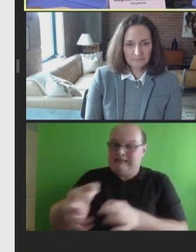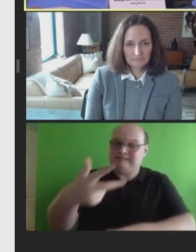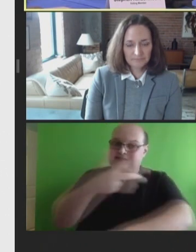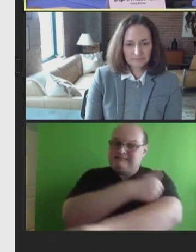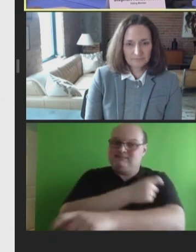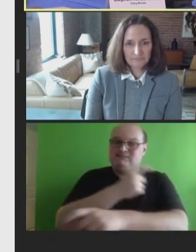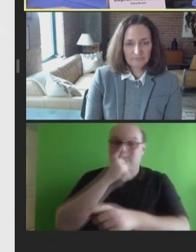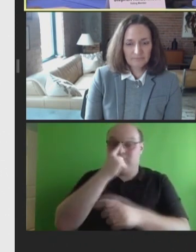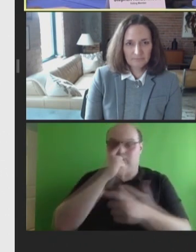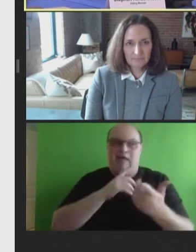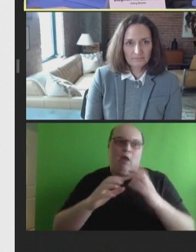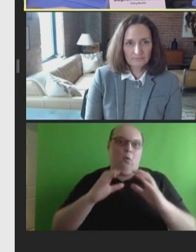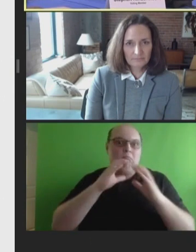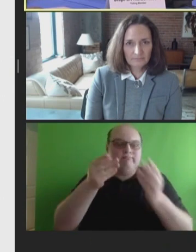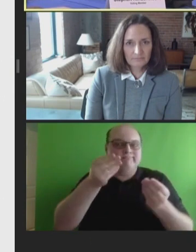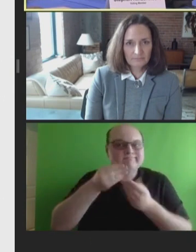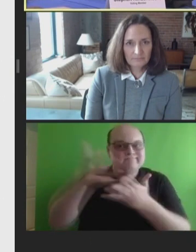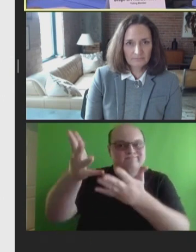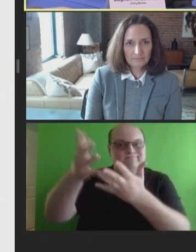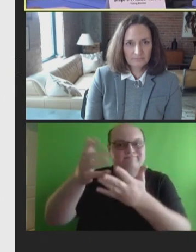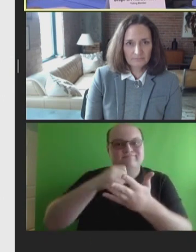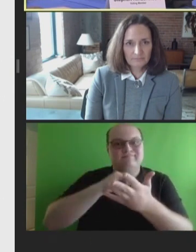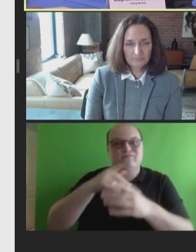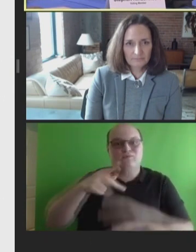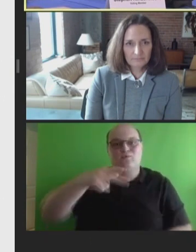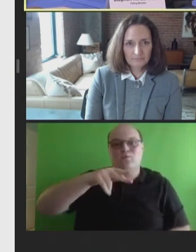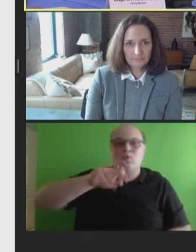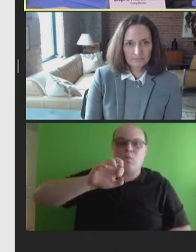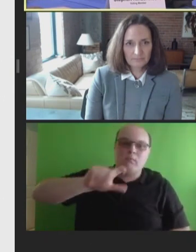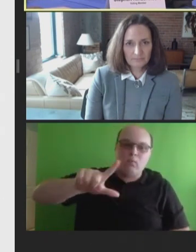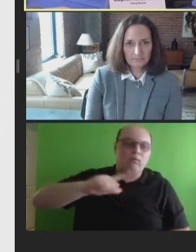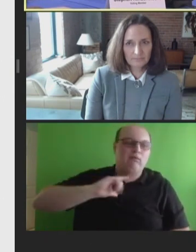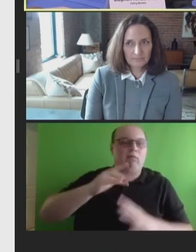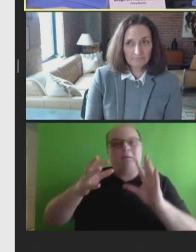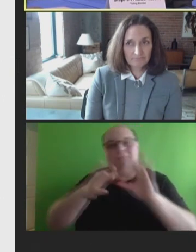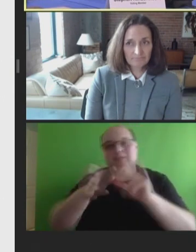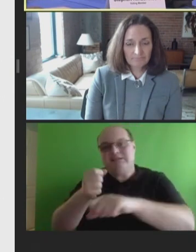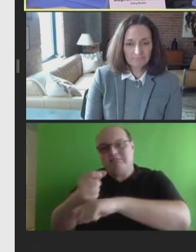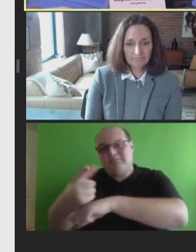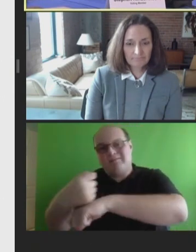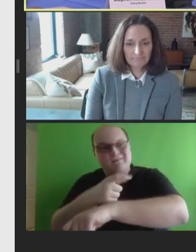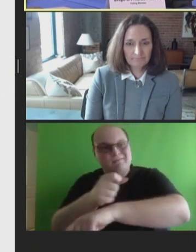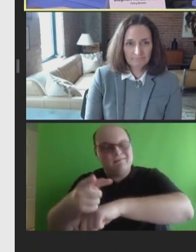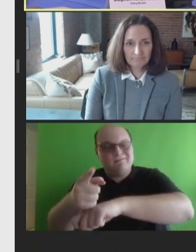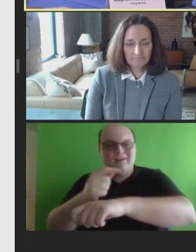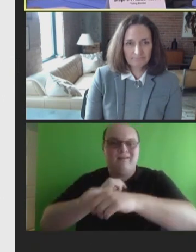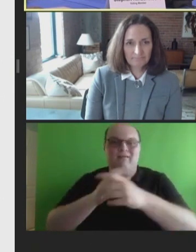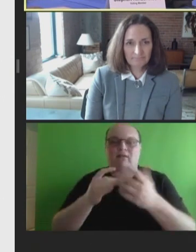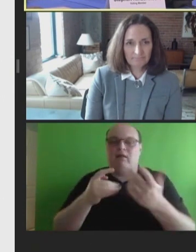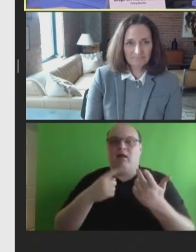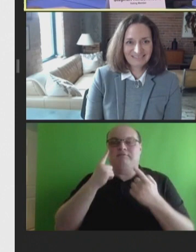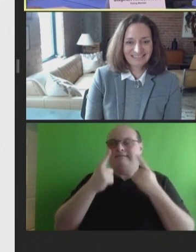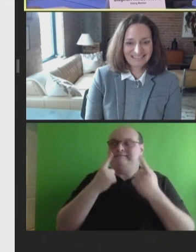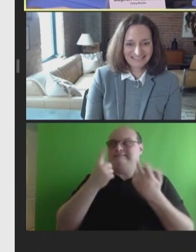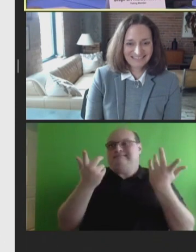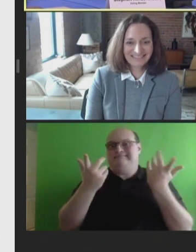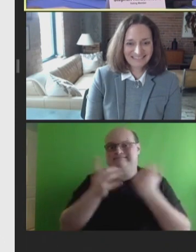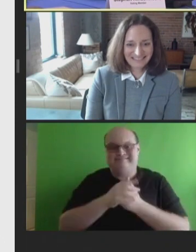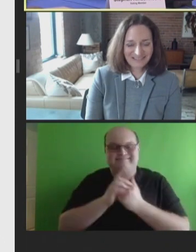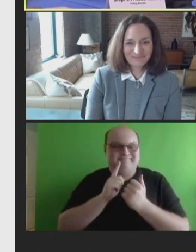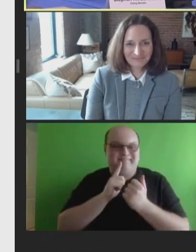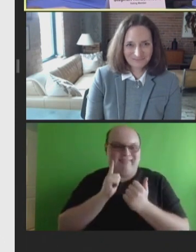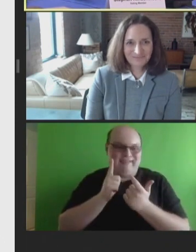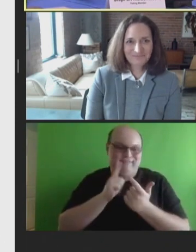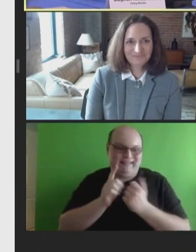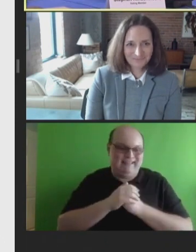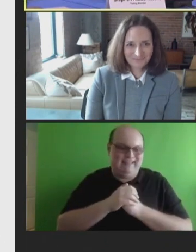that through portal messaging, I'm just thinking -- I'm thinking through what we need to kind of